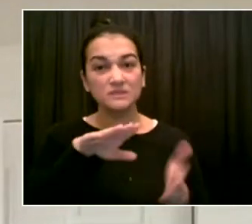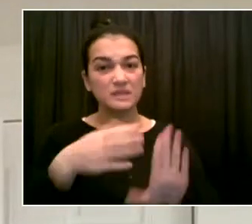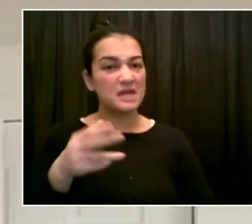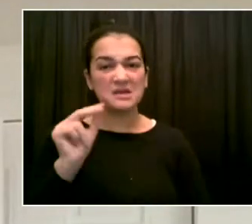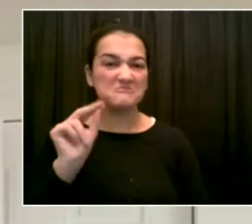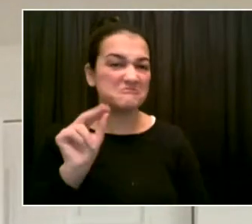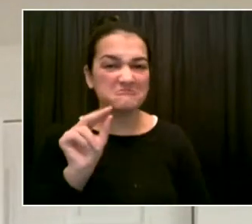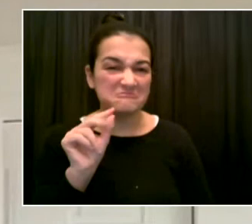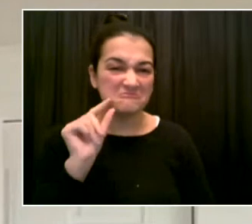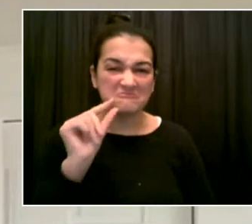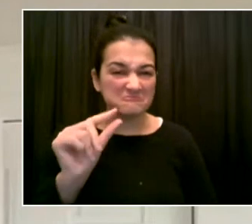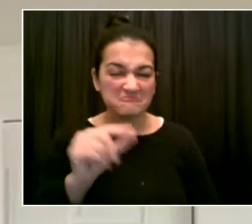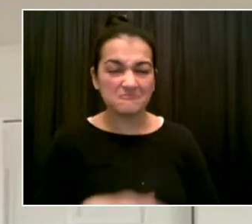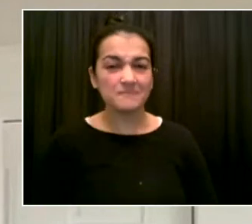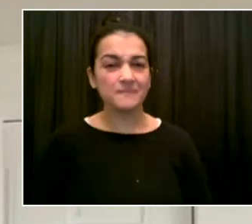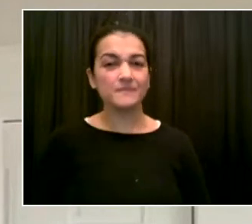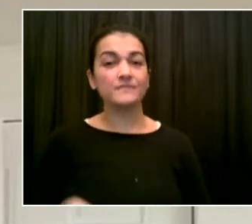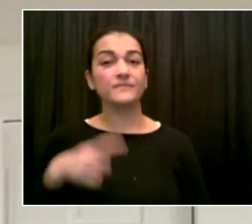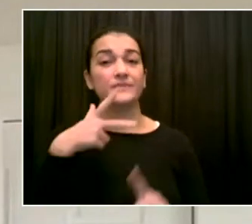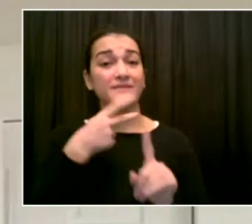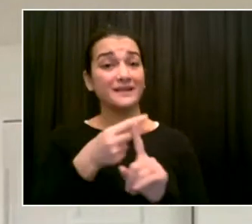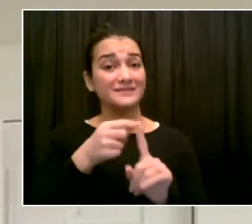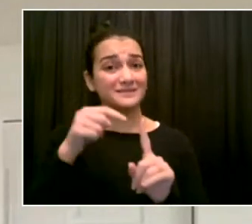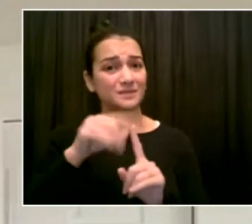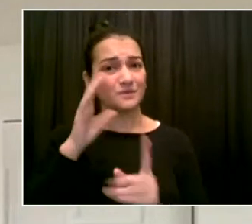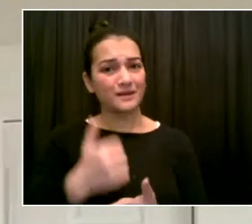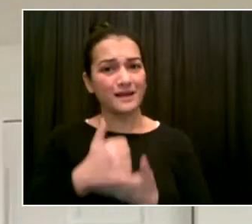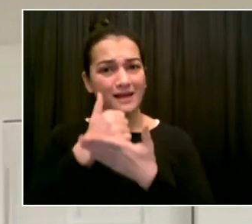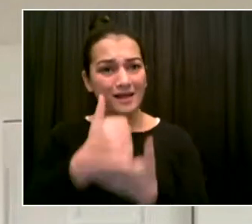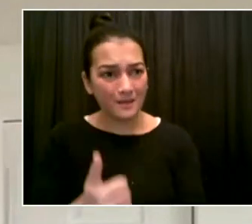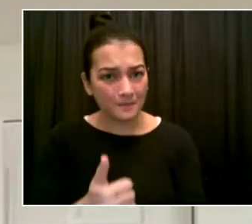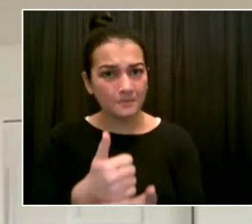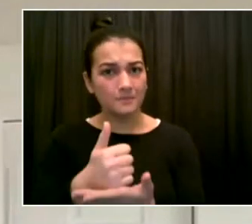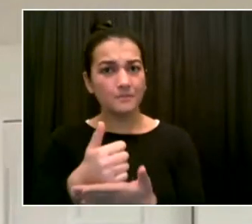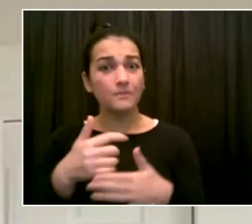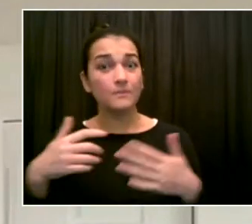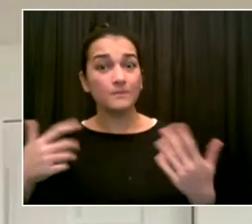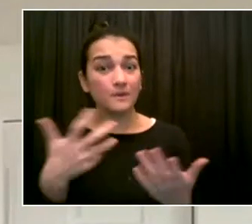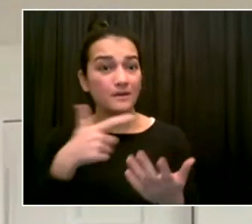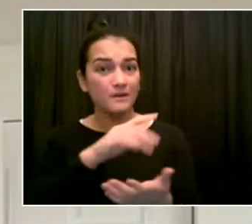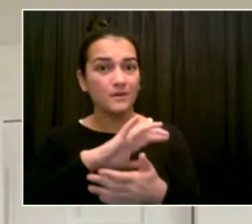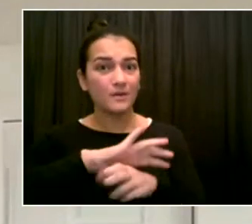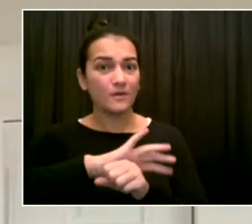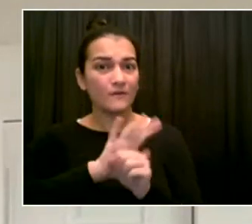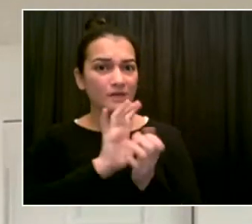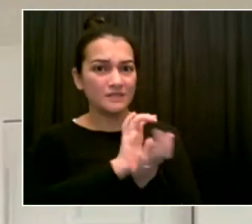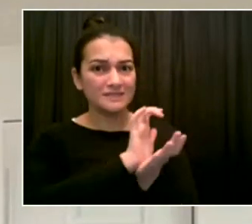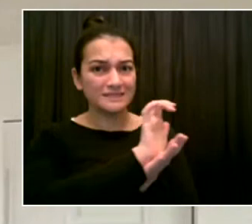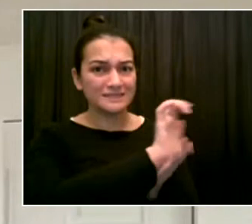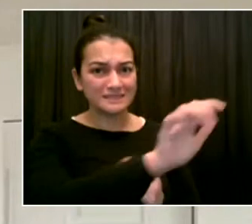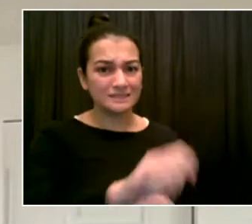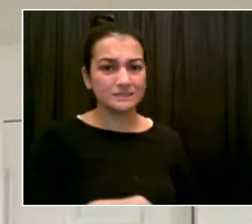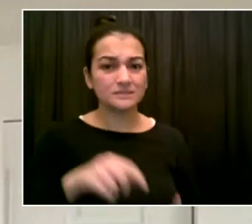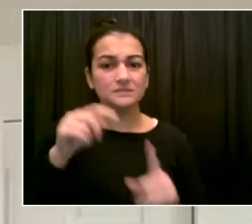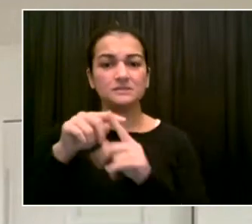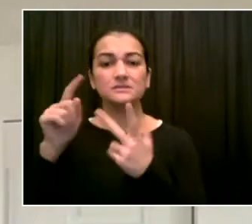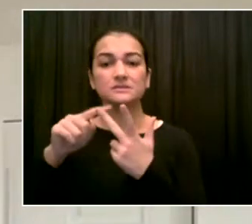ANTIBODIES CAN ULTIMATELY WAYNE WHICH IS WHY IT IS CRITICAL THAT ALL NEW YORKERS